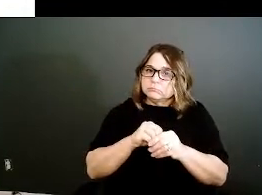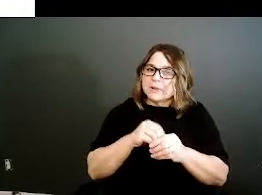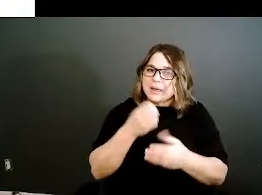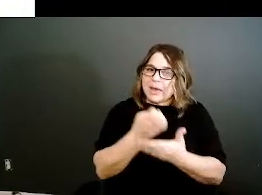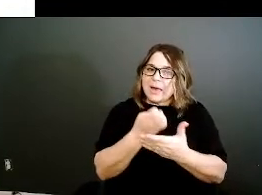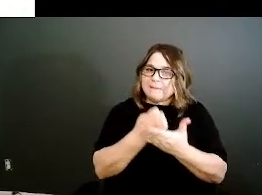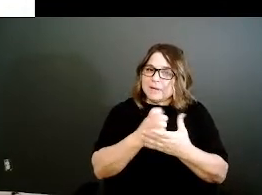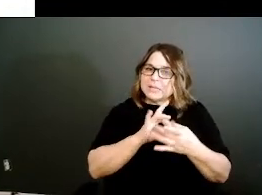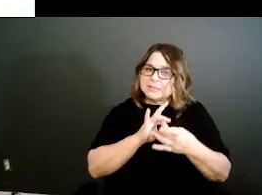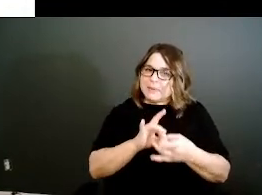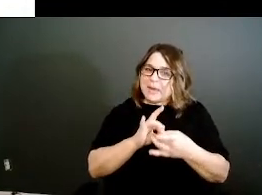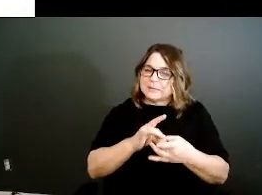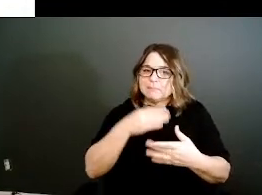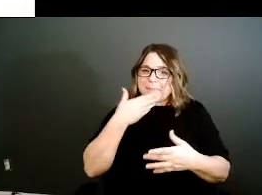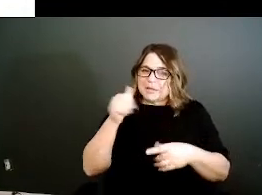THOUGHT ABOUT AS A POTENTIAL SOURCE FOR THIS, BUT THOSE